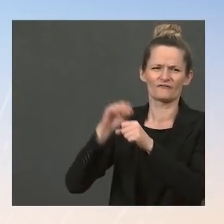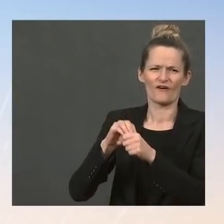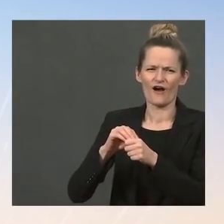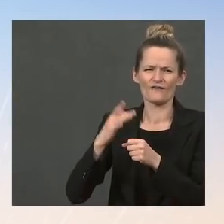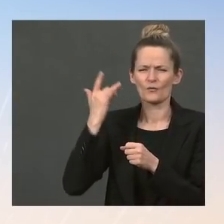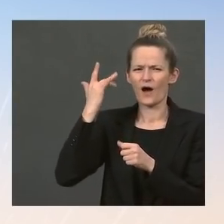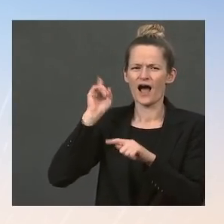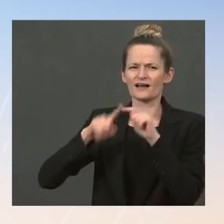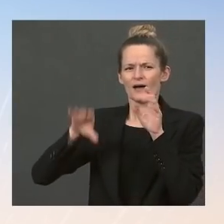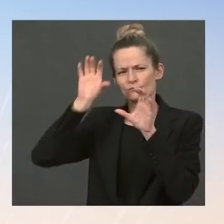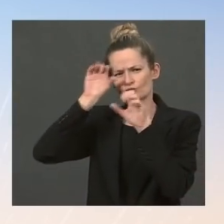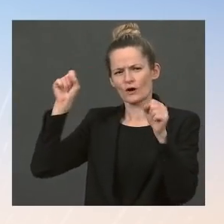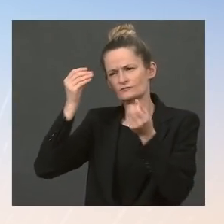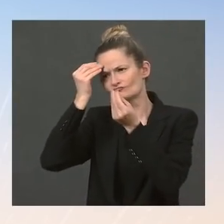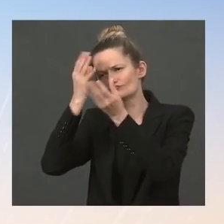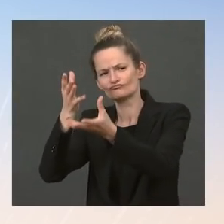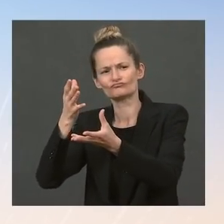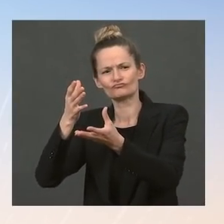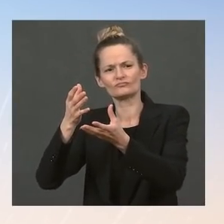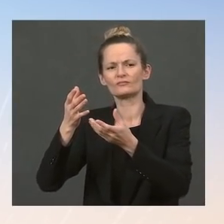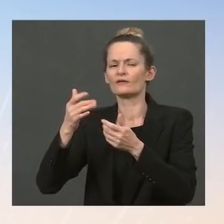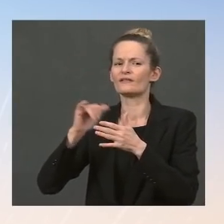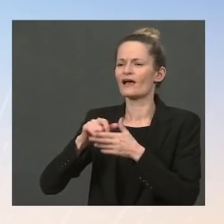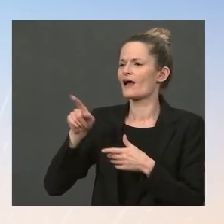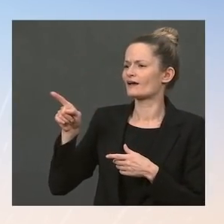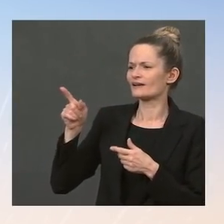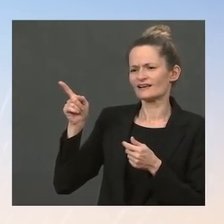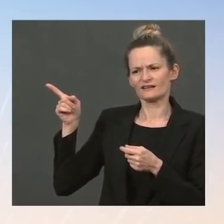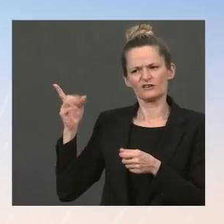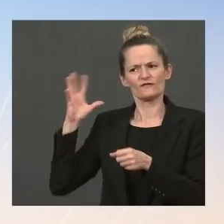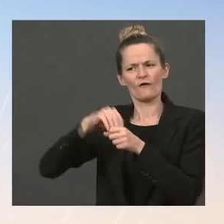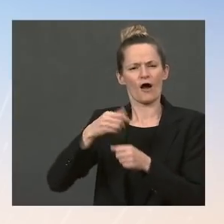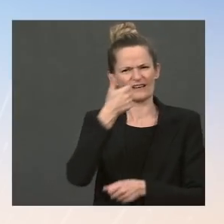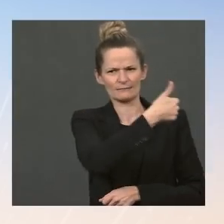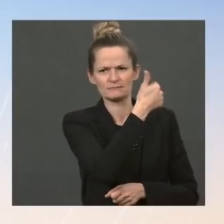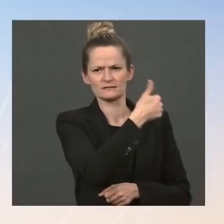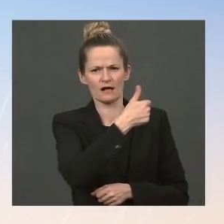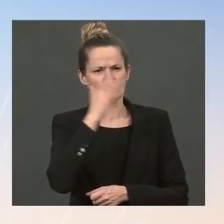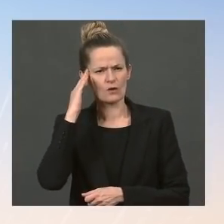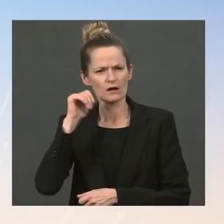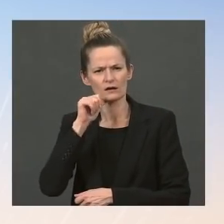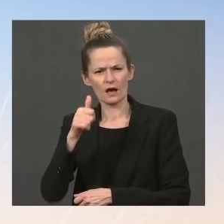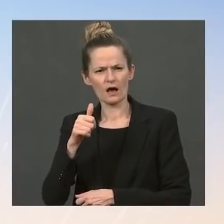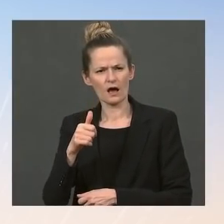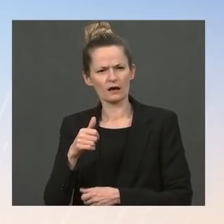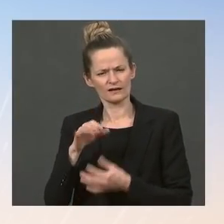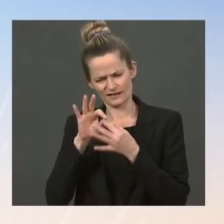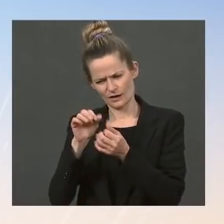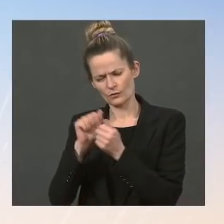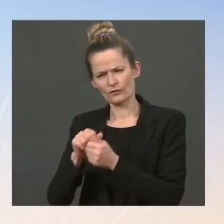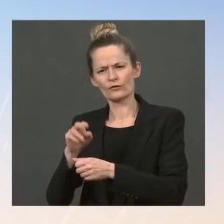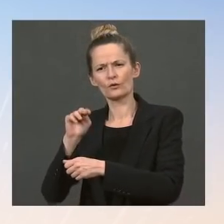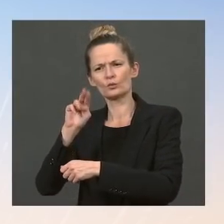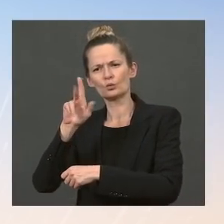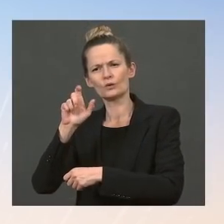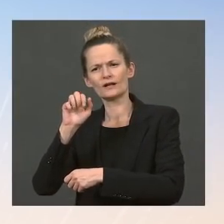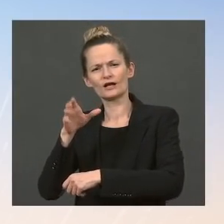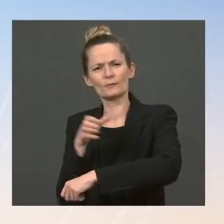but bring in the French? They also have nuclear-powered submarines. Ms. Psaki: You mean in terms of a fourth partner to this -- to this tri -- to this --